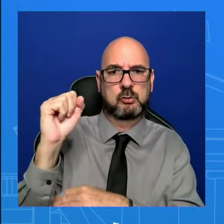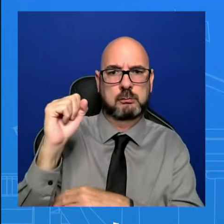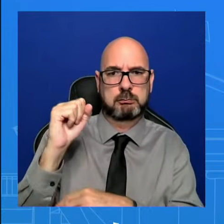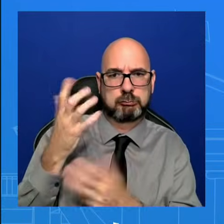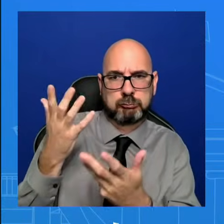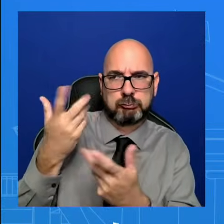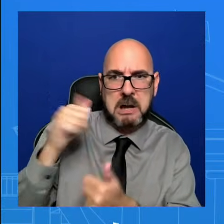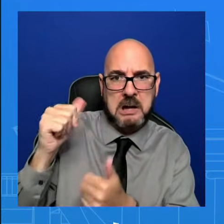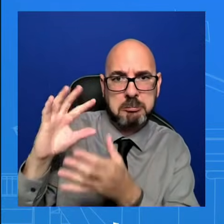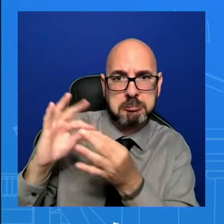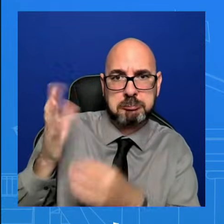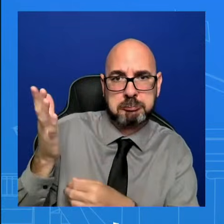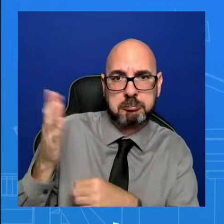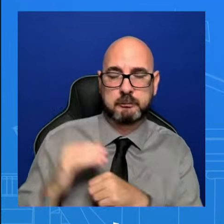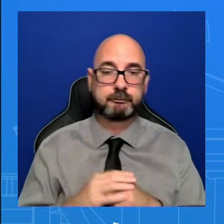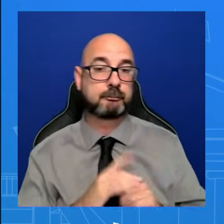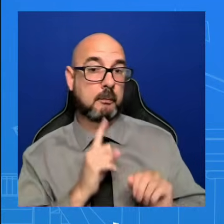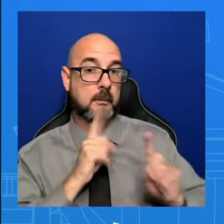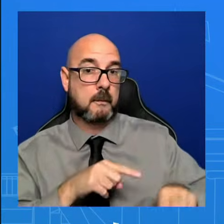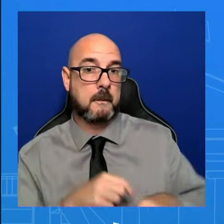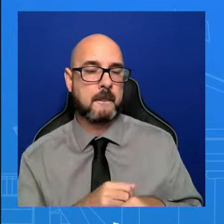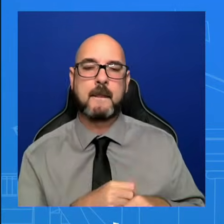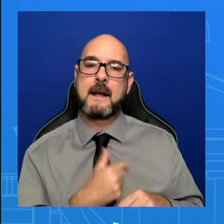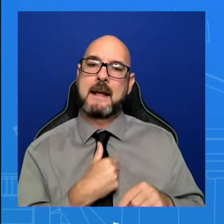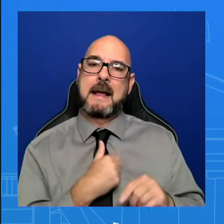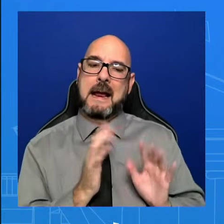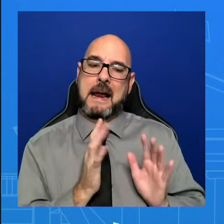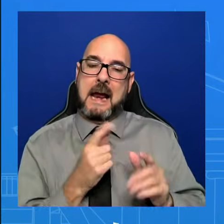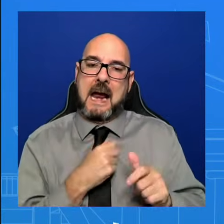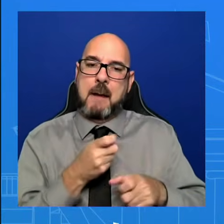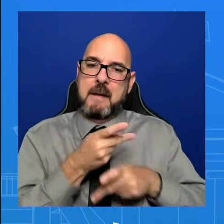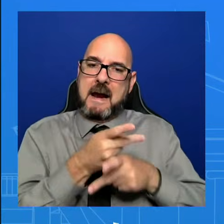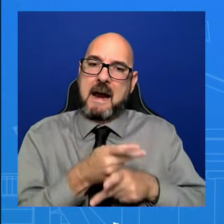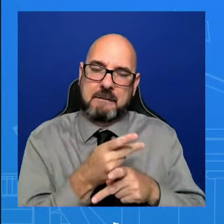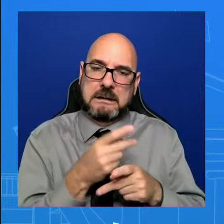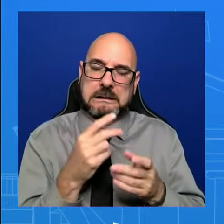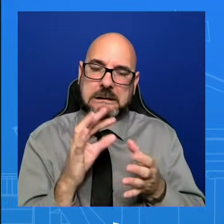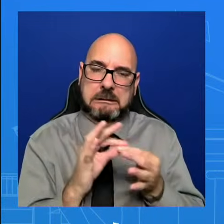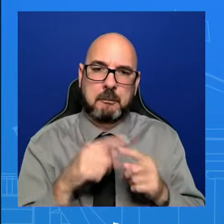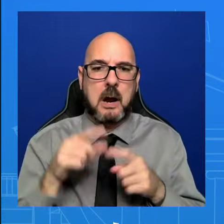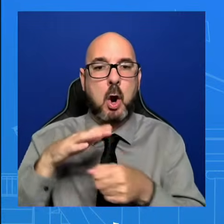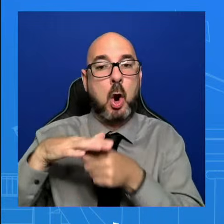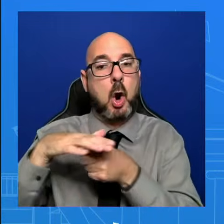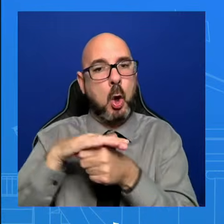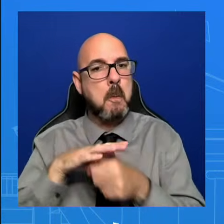I'm just not going to speak to that. There's local -- local enforcement -- local law enforcement on the ground.